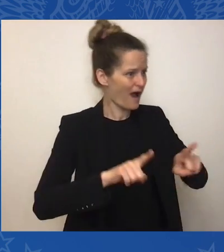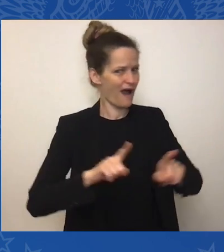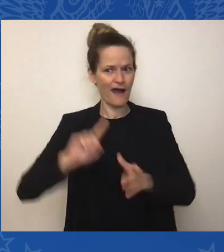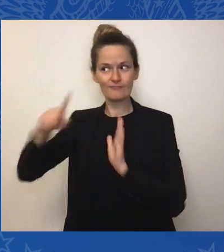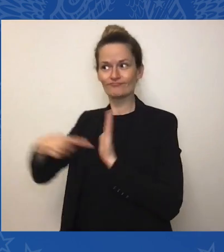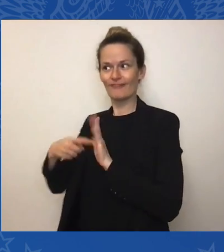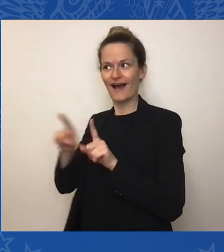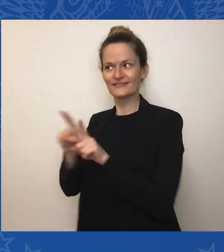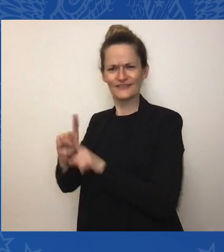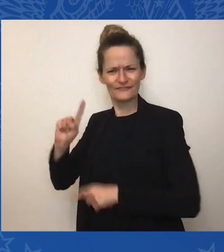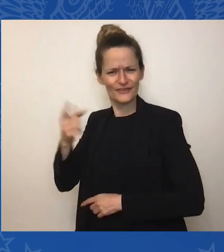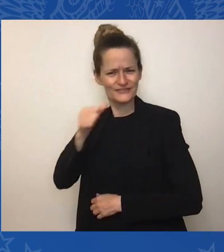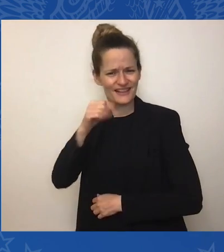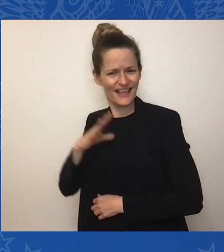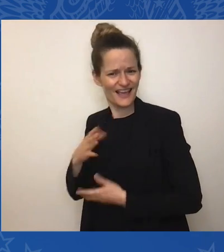We both married way above our station.